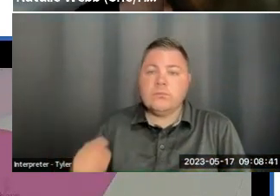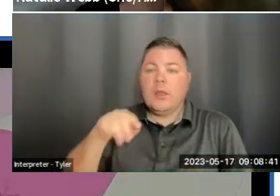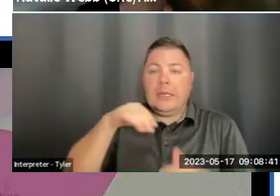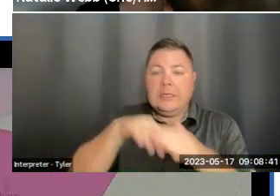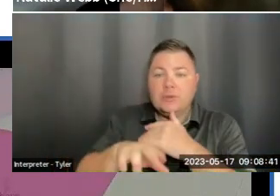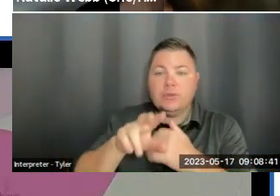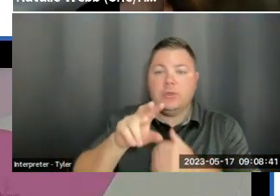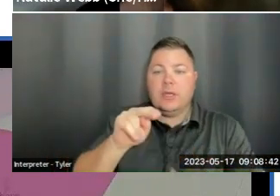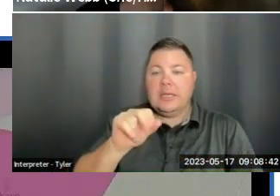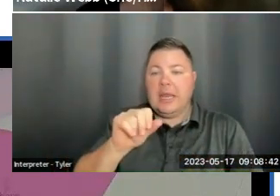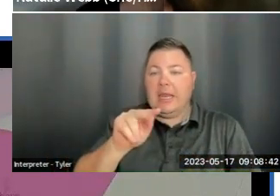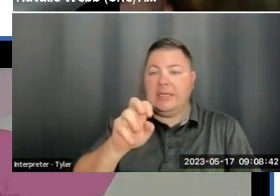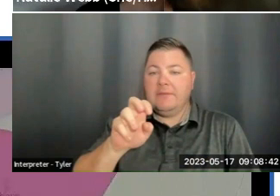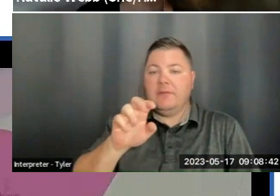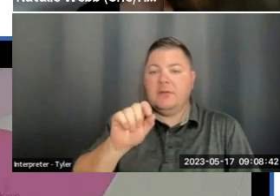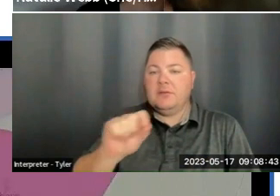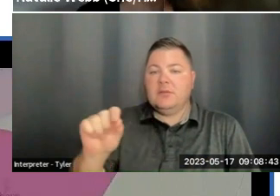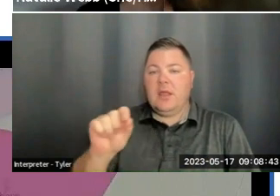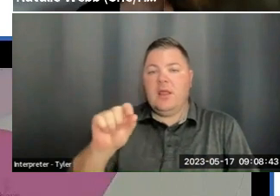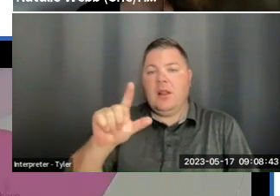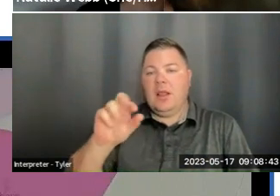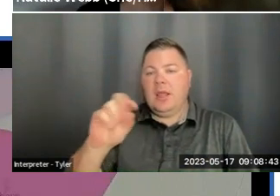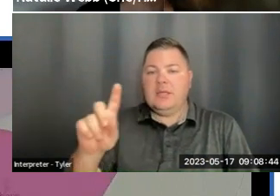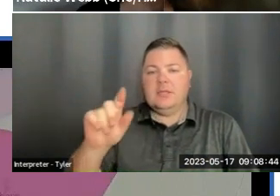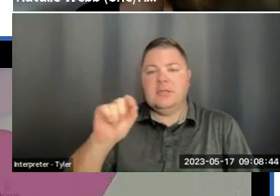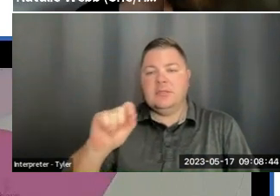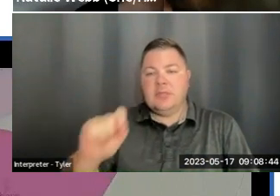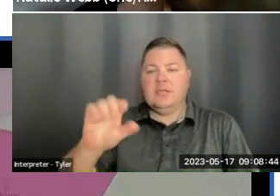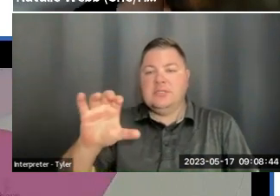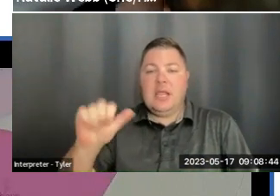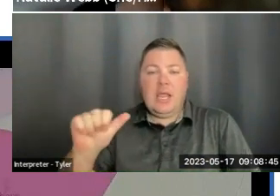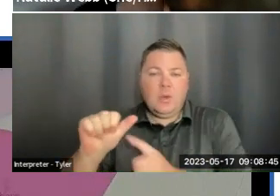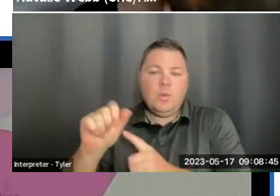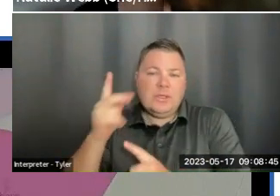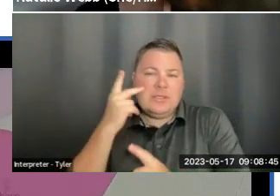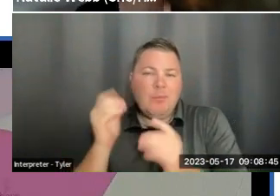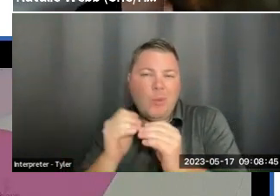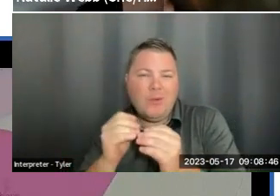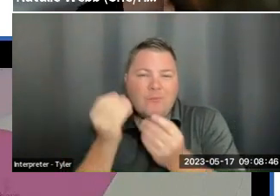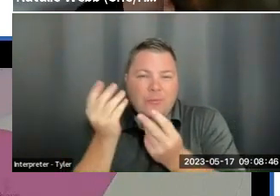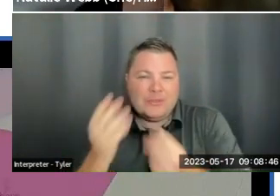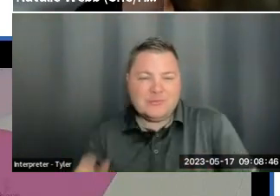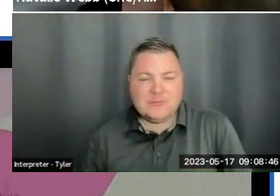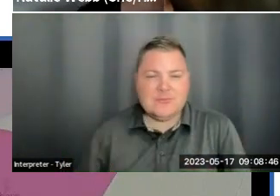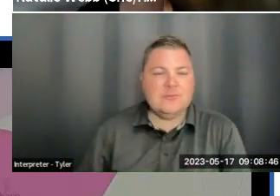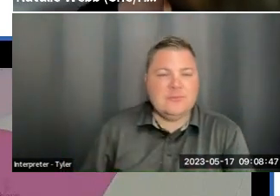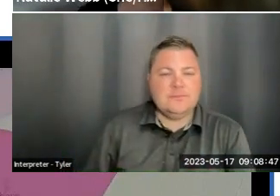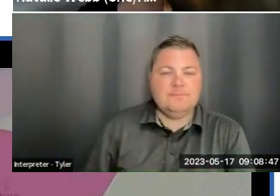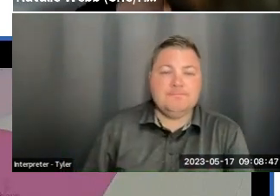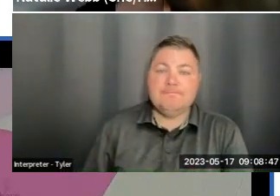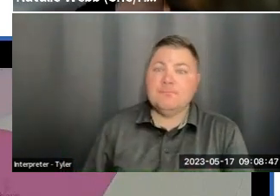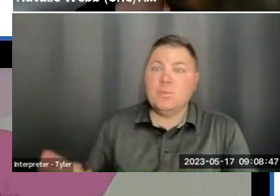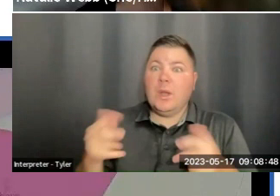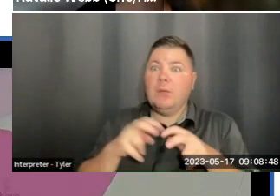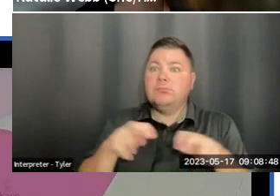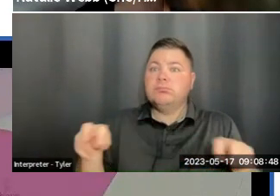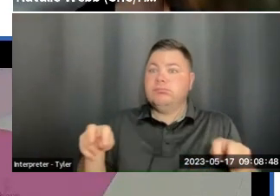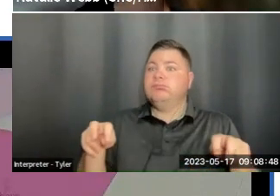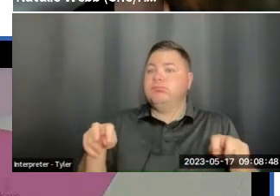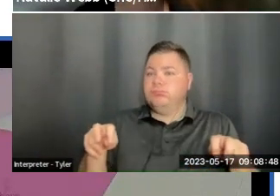that lived on the land before us. Find the interactive map at native-land.